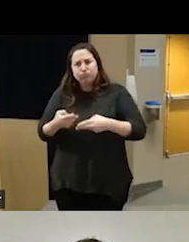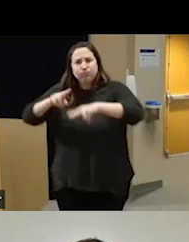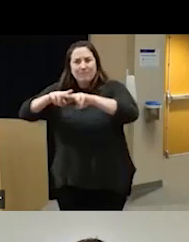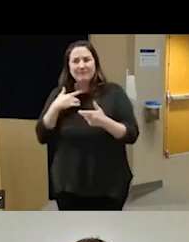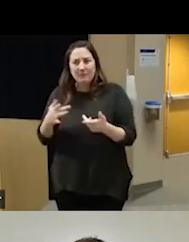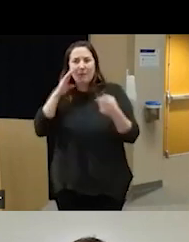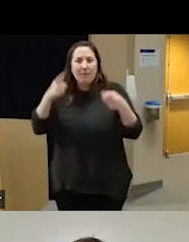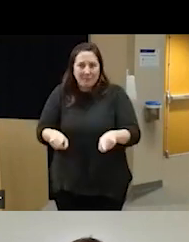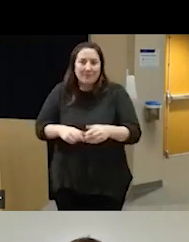so in that sense